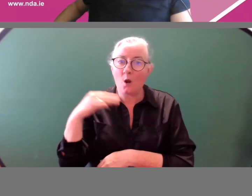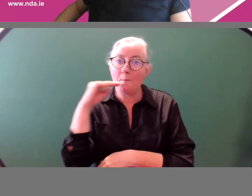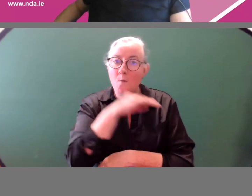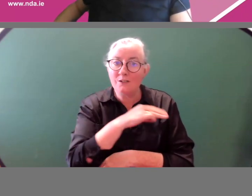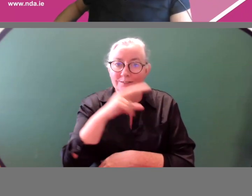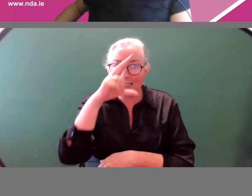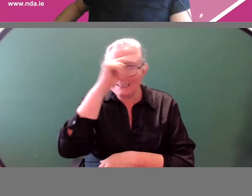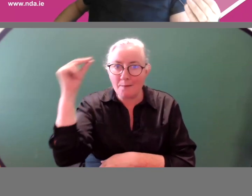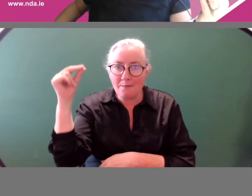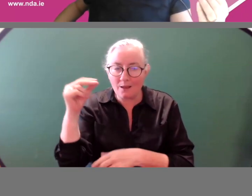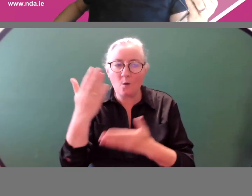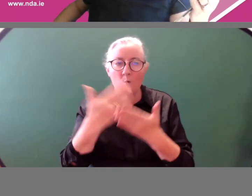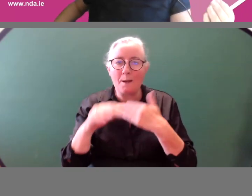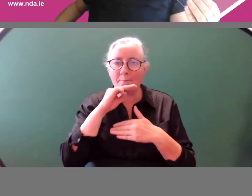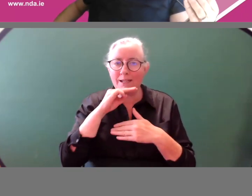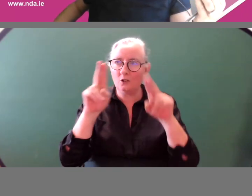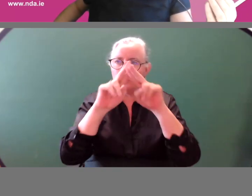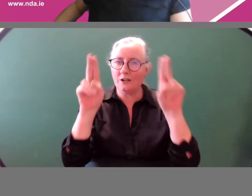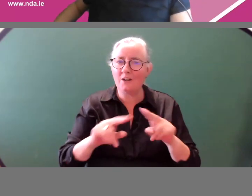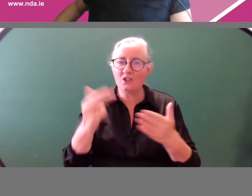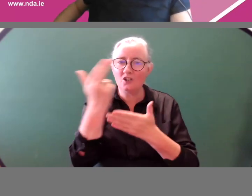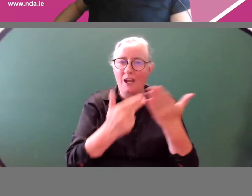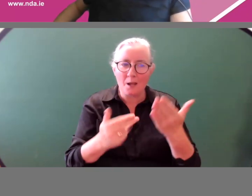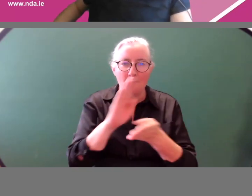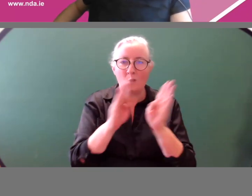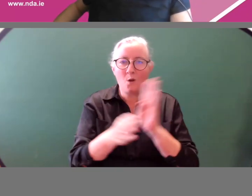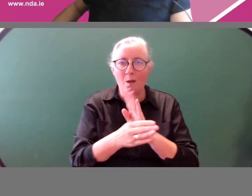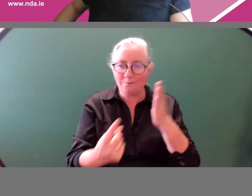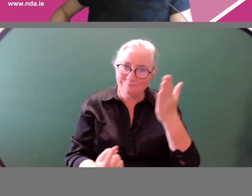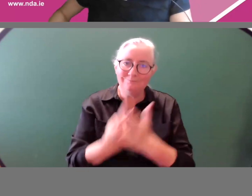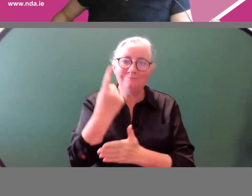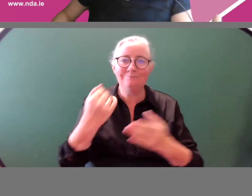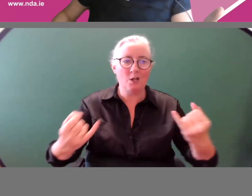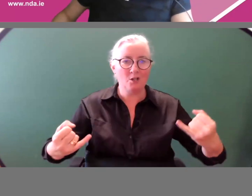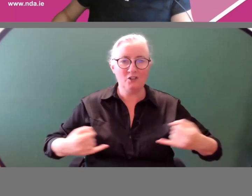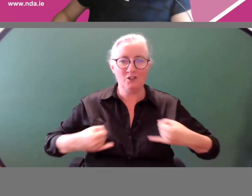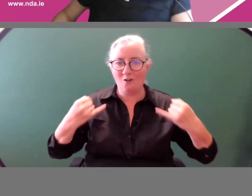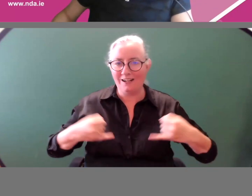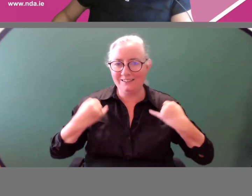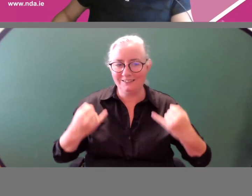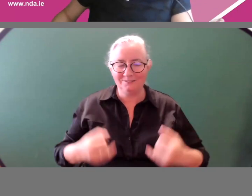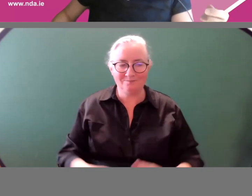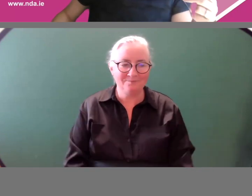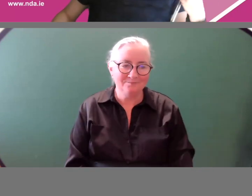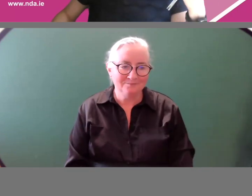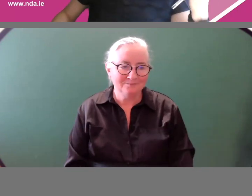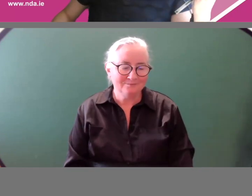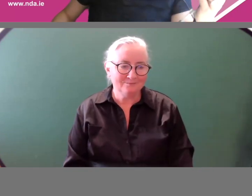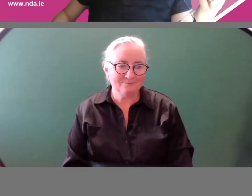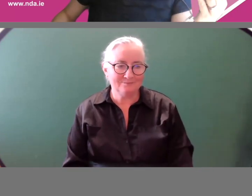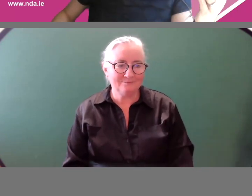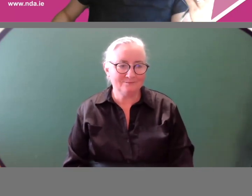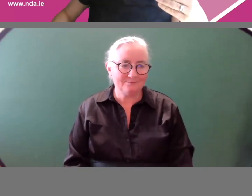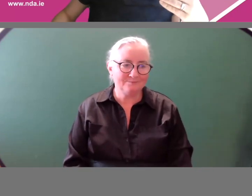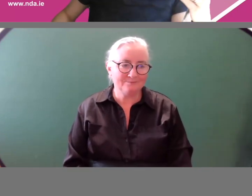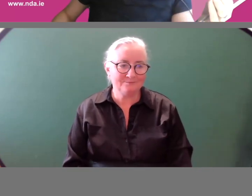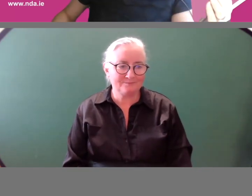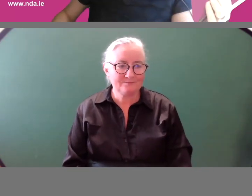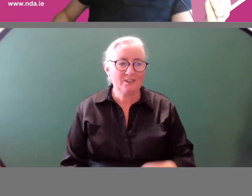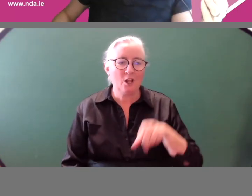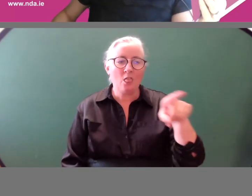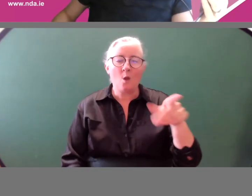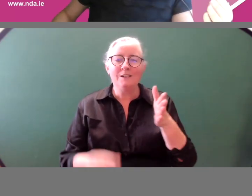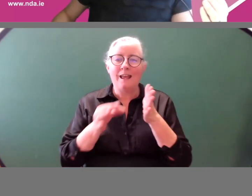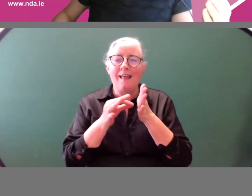Universal Design bringing a moment of joy. These are the guidelines under that principle equitable